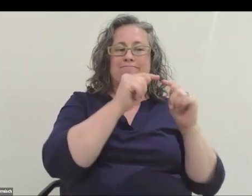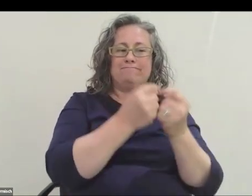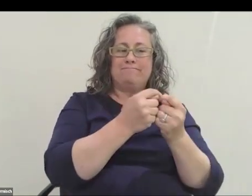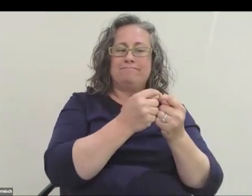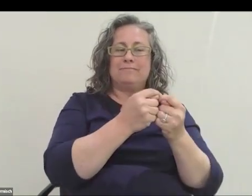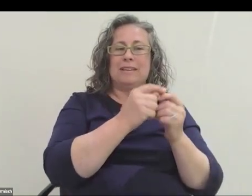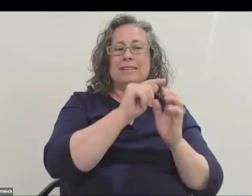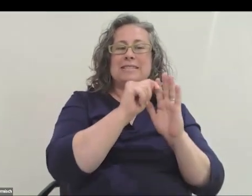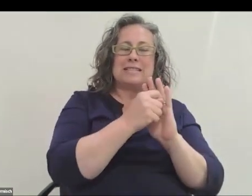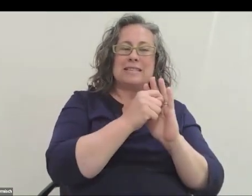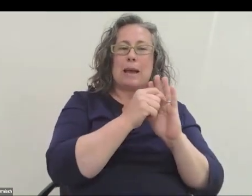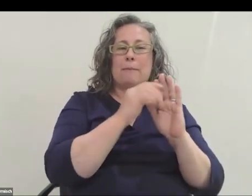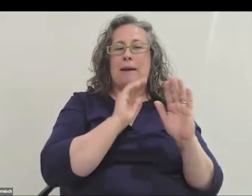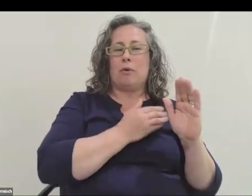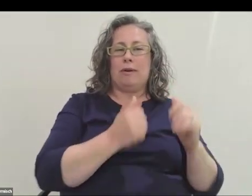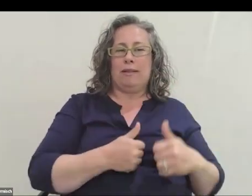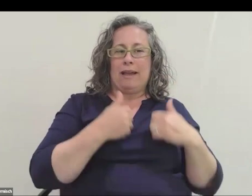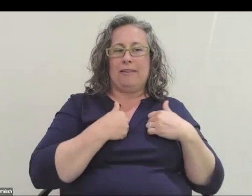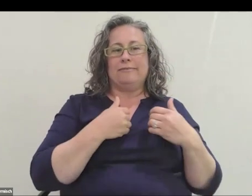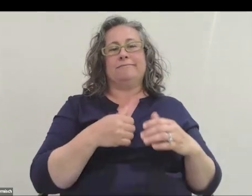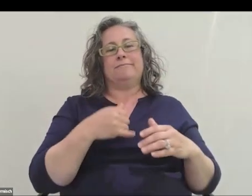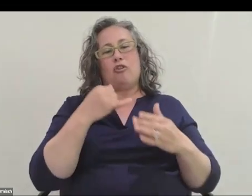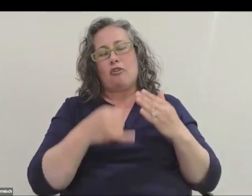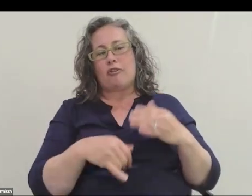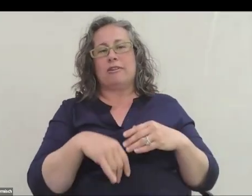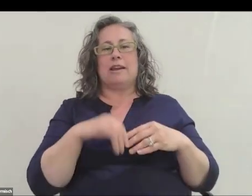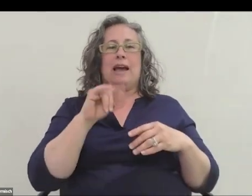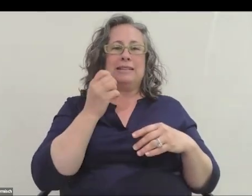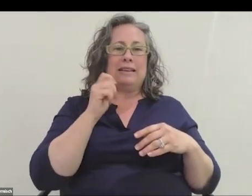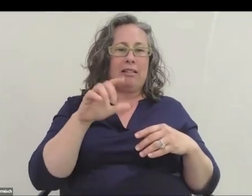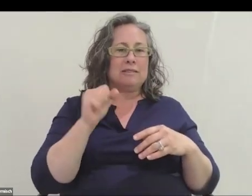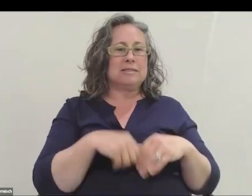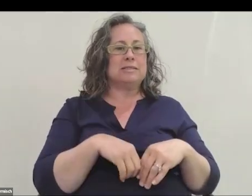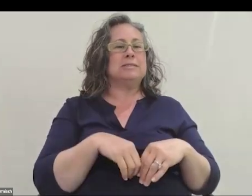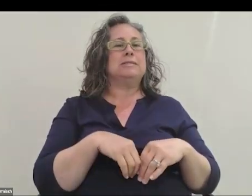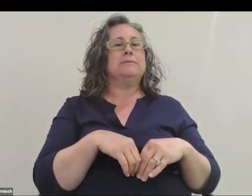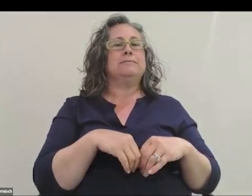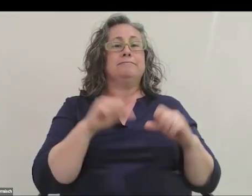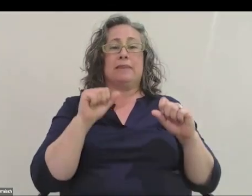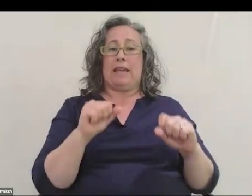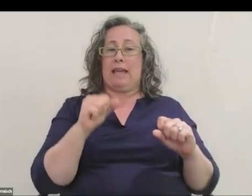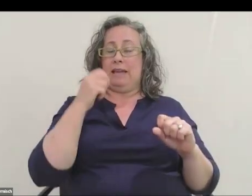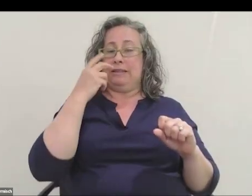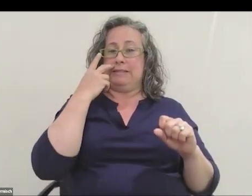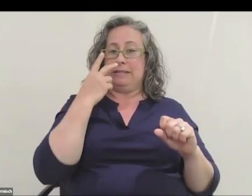social development, communication skills, art and ideas, and science discovery,